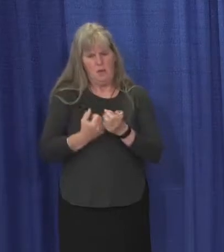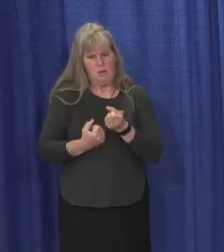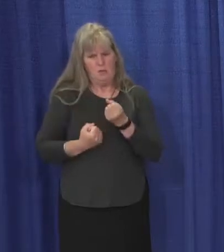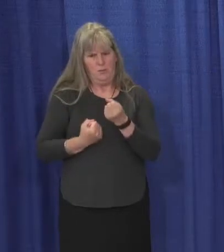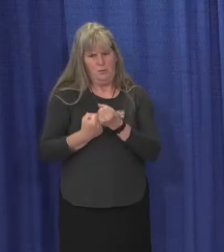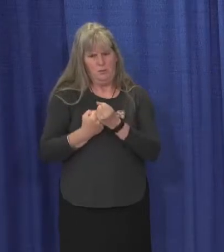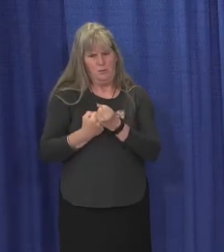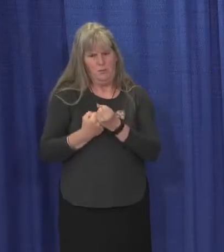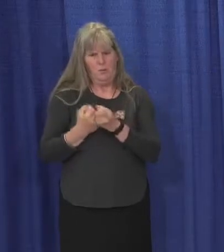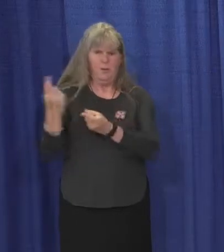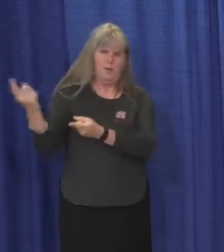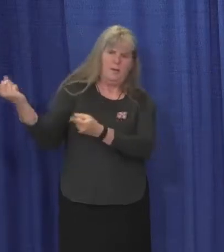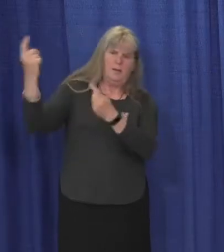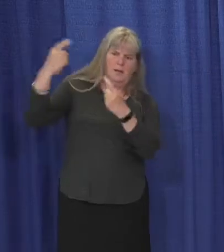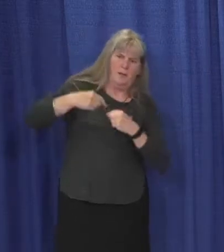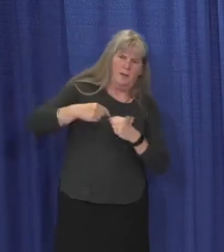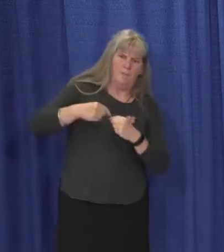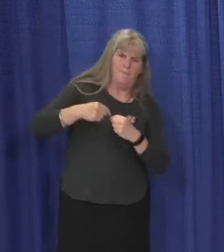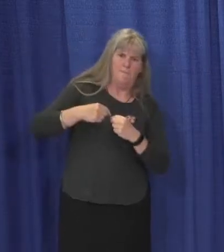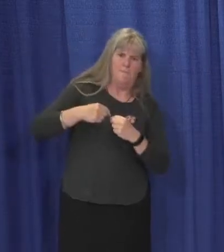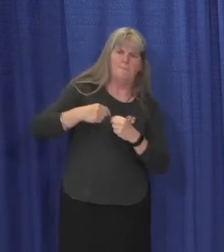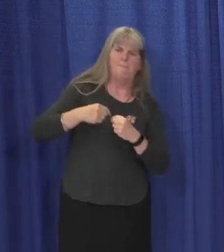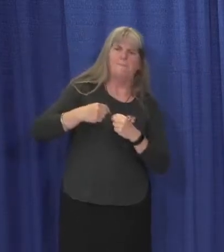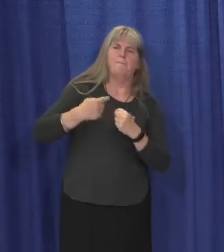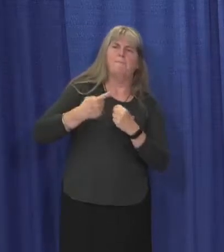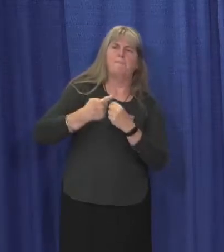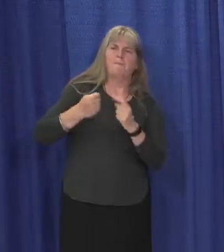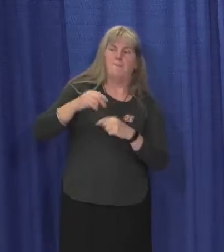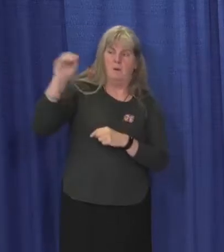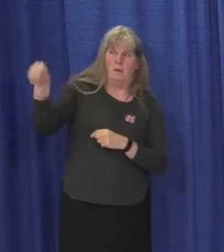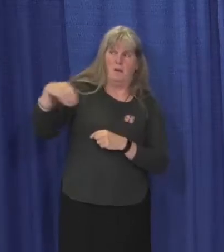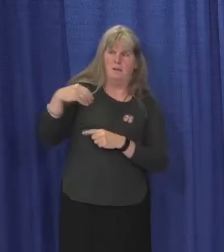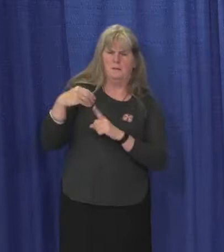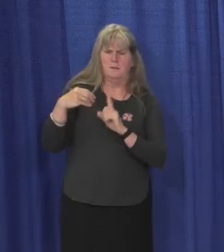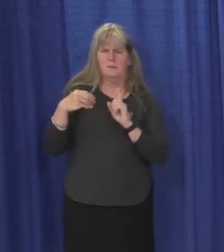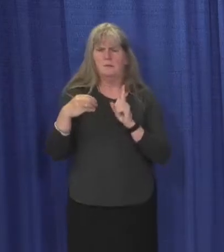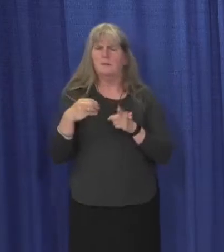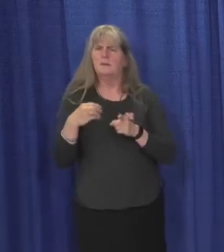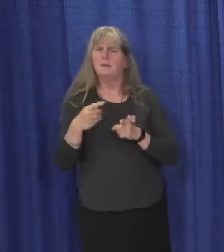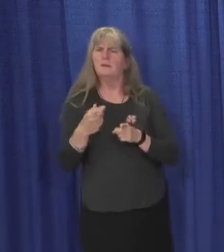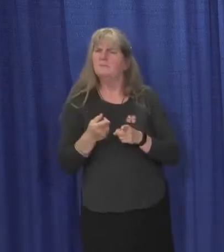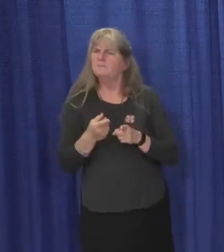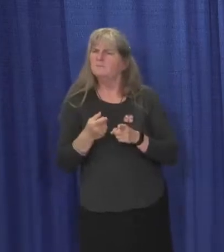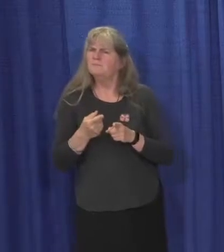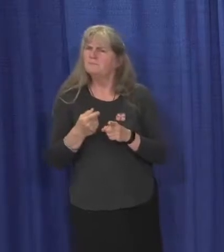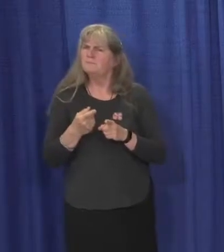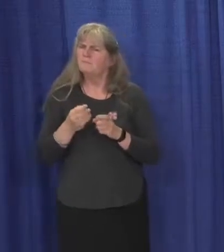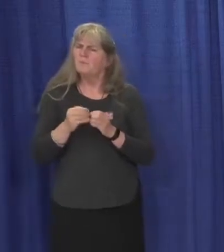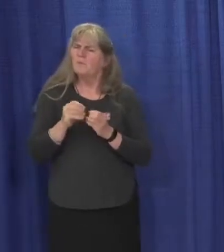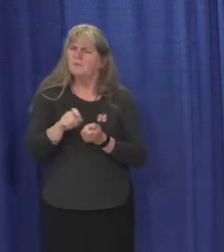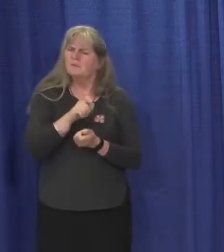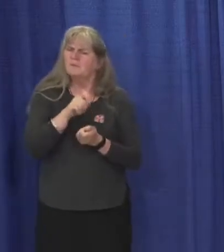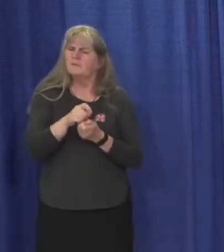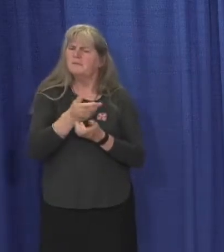healthcare supports, people have come in from different districts and I was wondering if you could